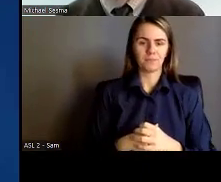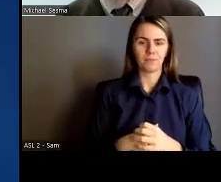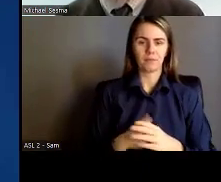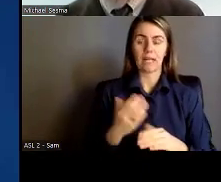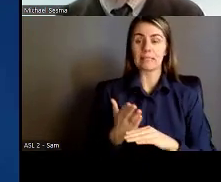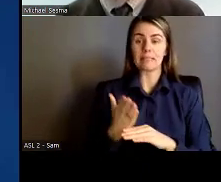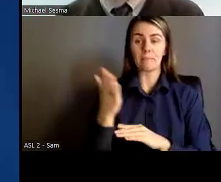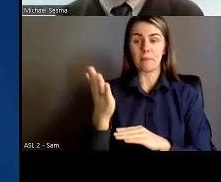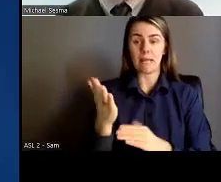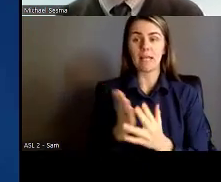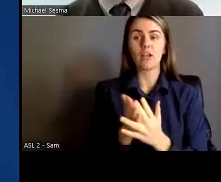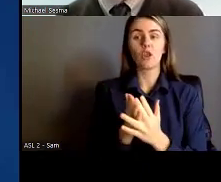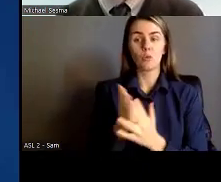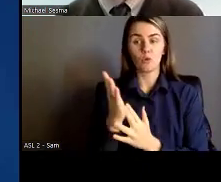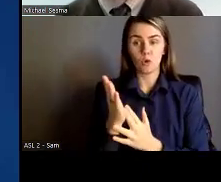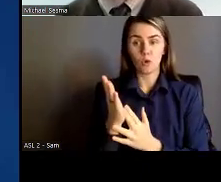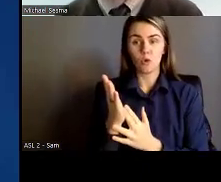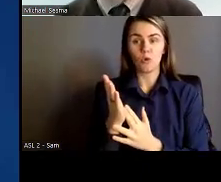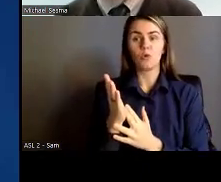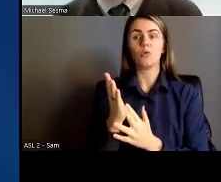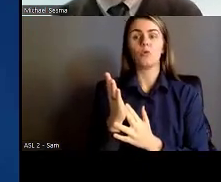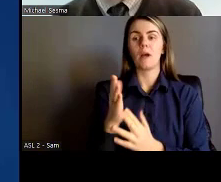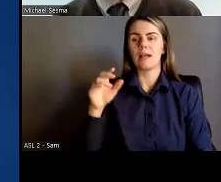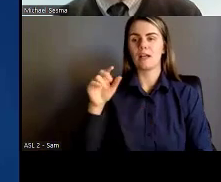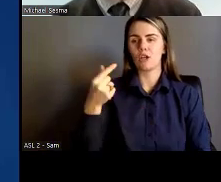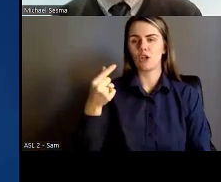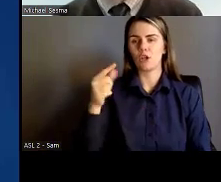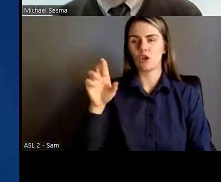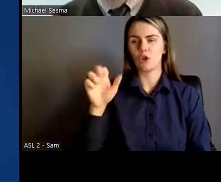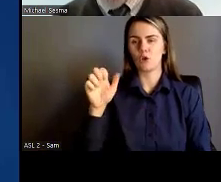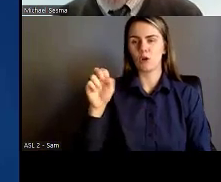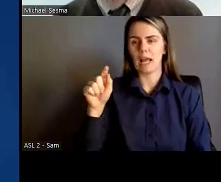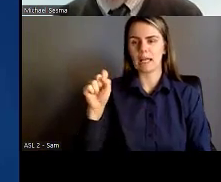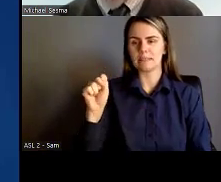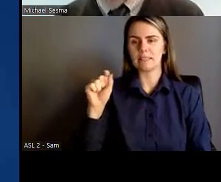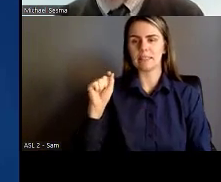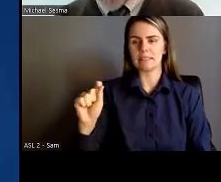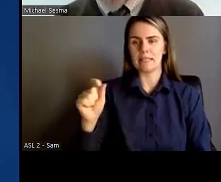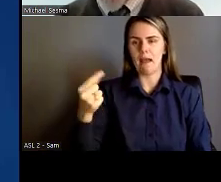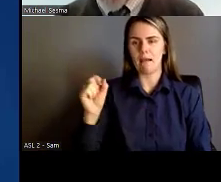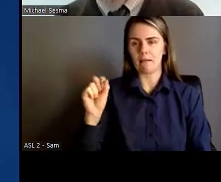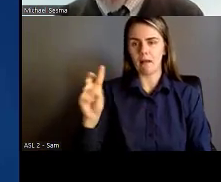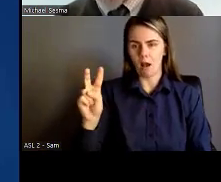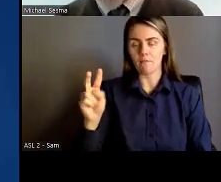eventually, it's going to be in grants.gov, and then it goes to the NIH to eRA Commons,